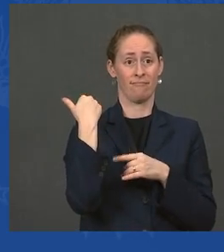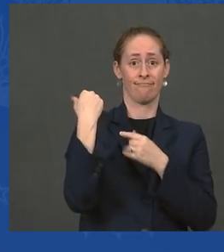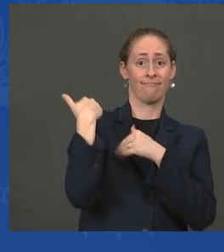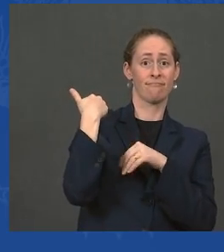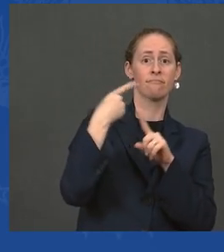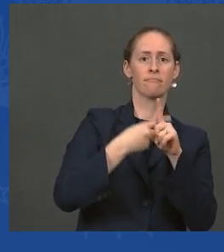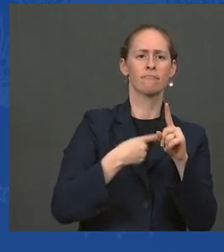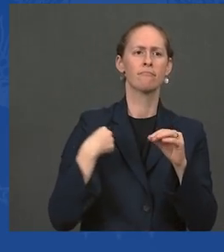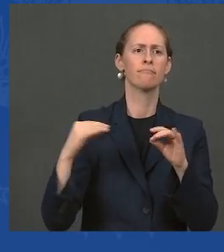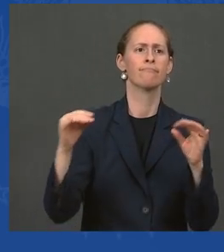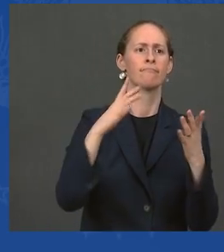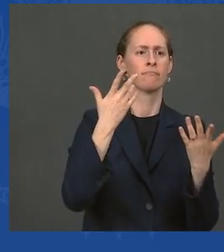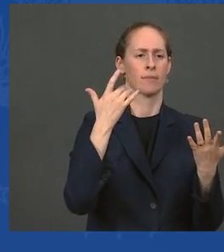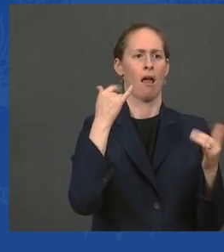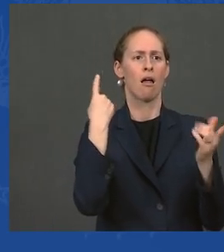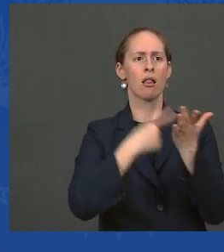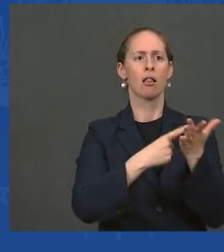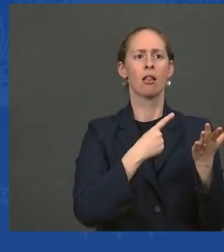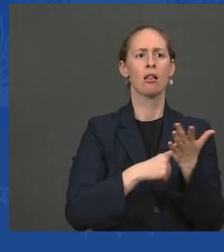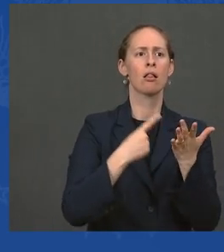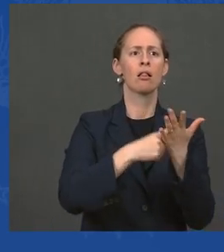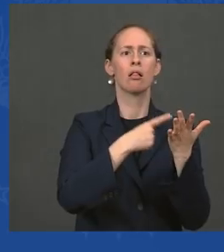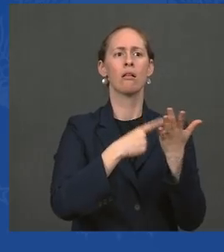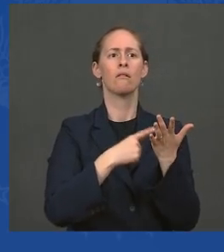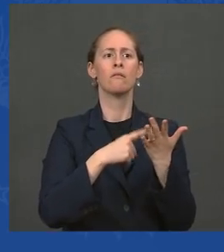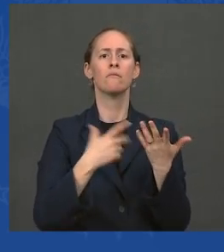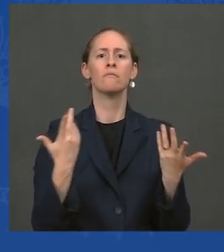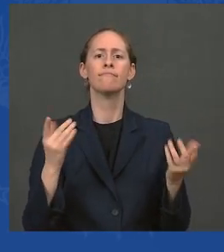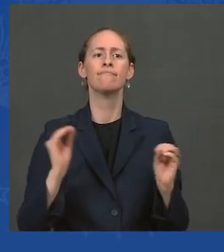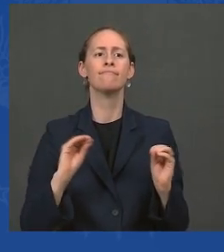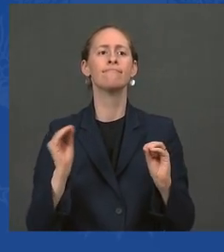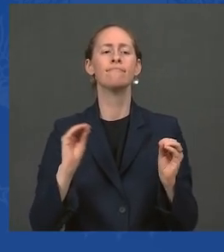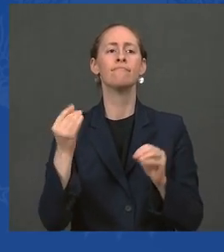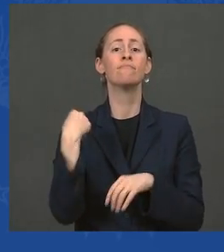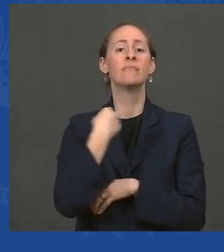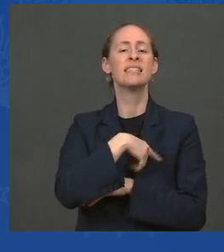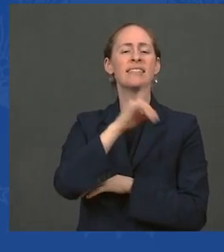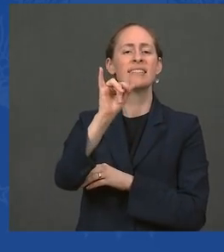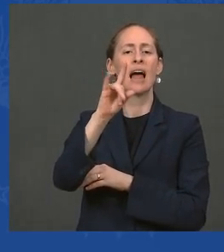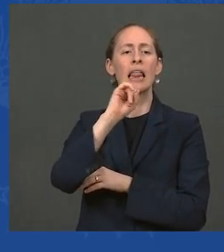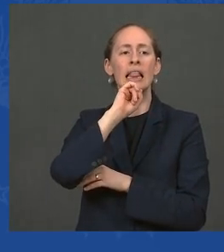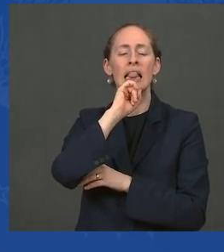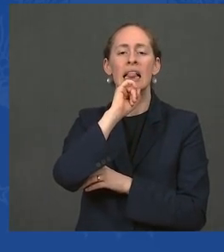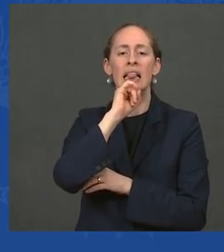Didn't do a single damn thing. Nothing. I mean nothing for four years.